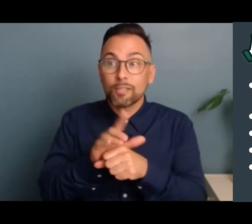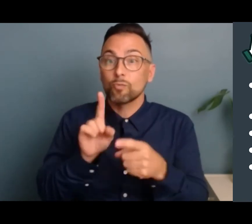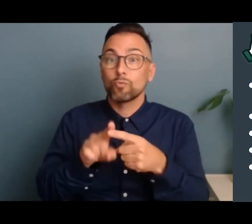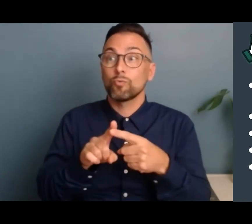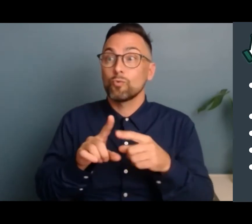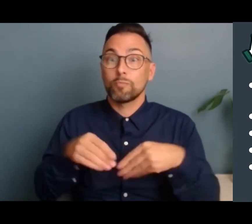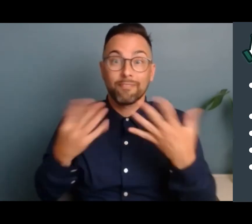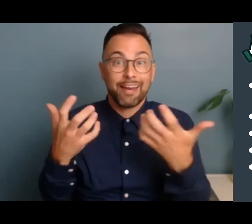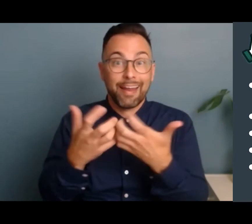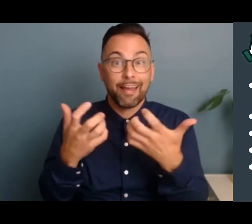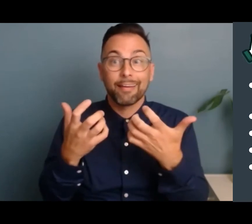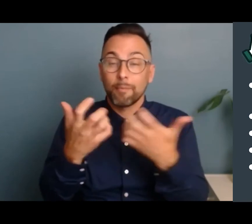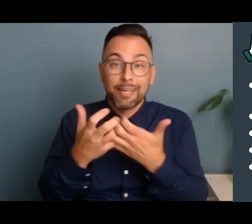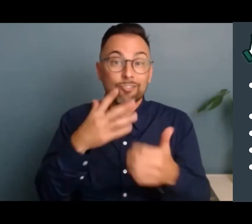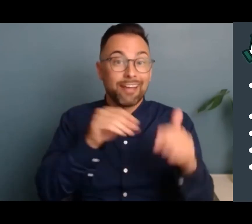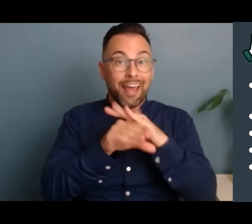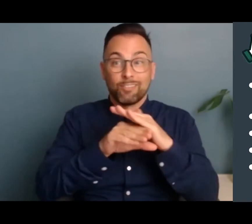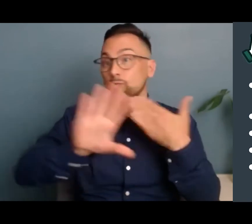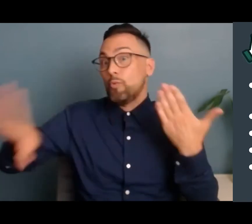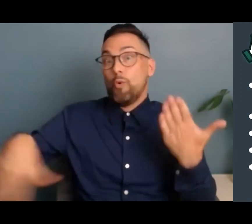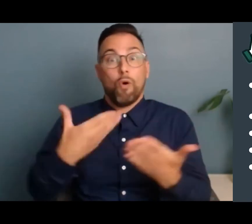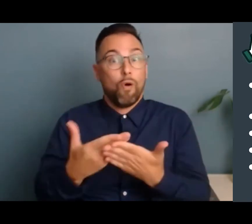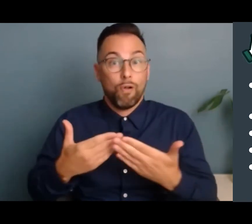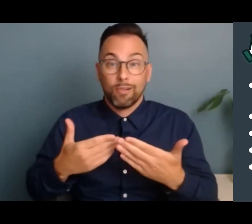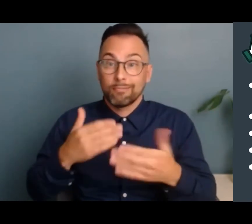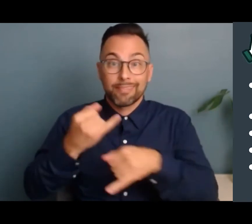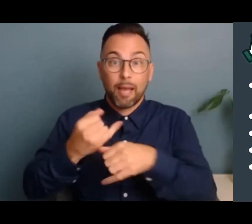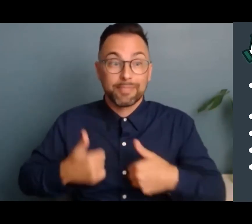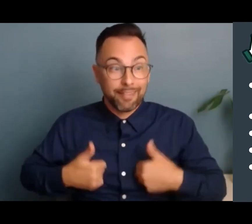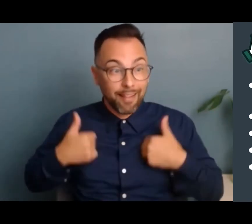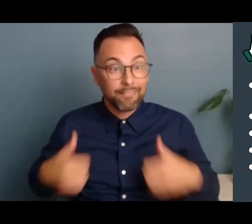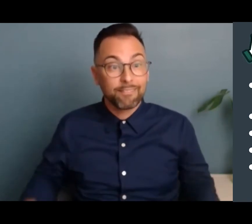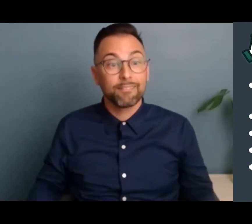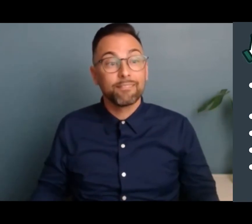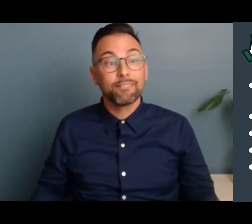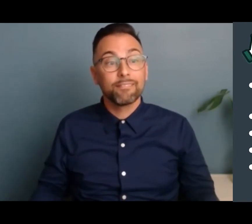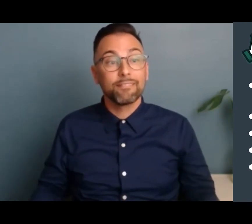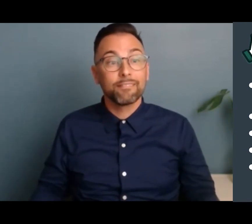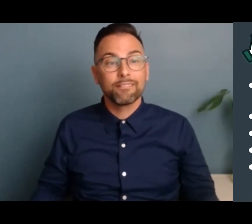to providing accommodations and access across all of campus and campus life.